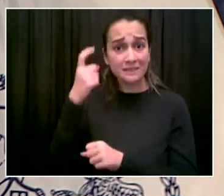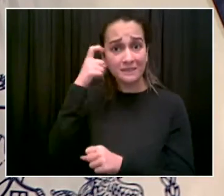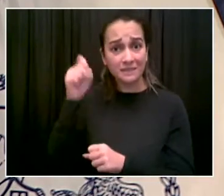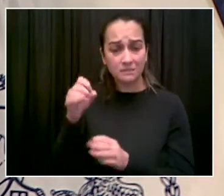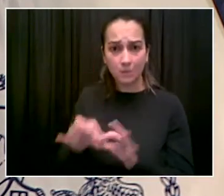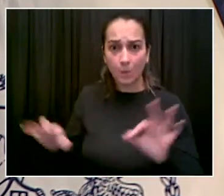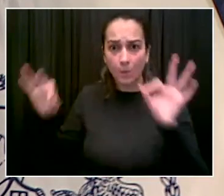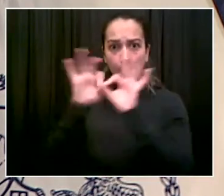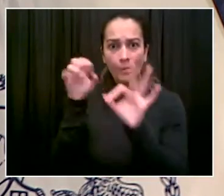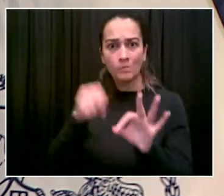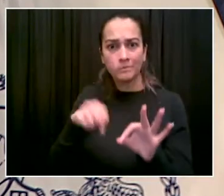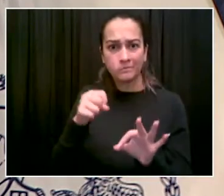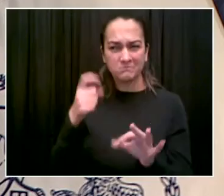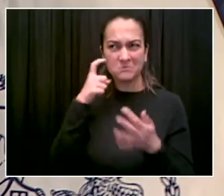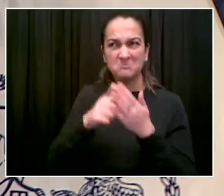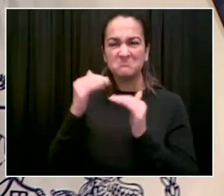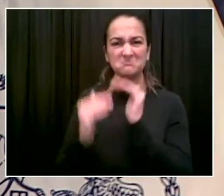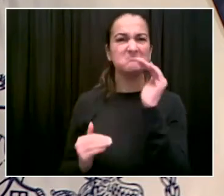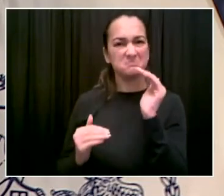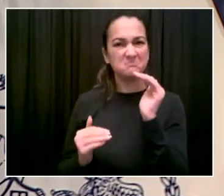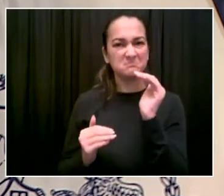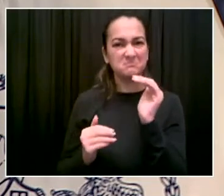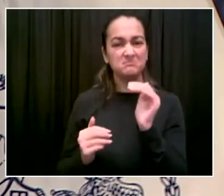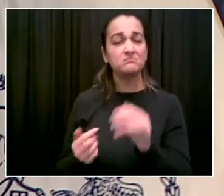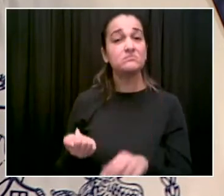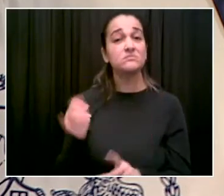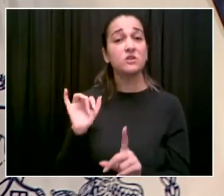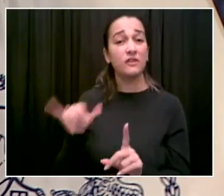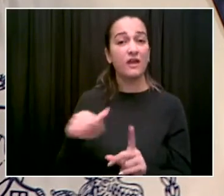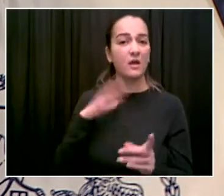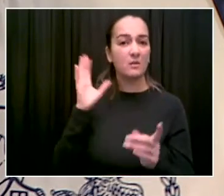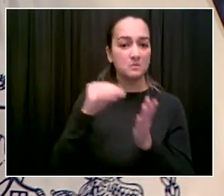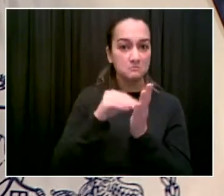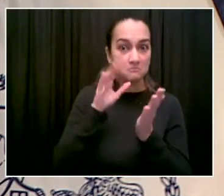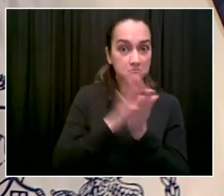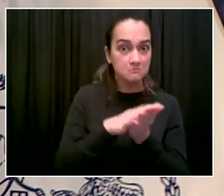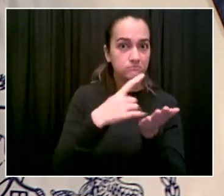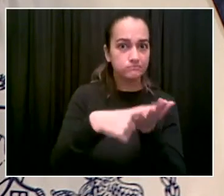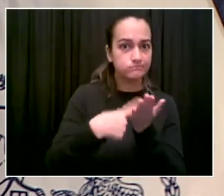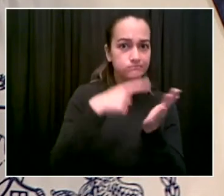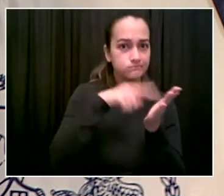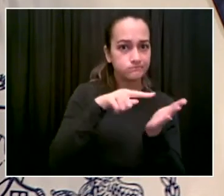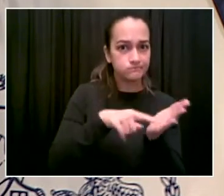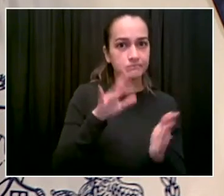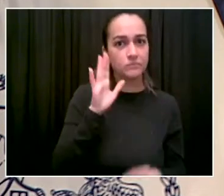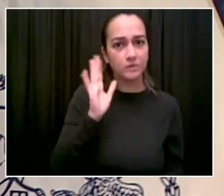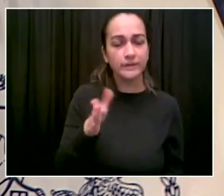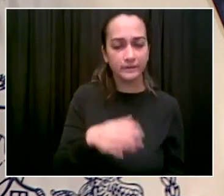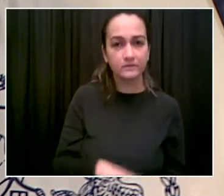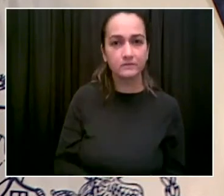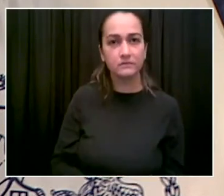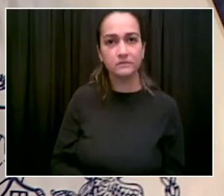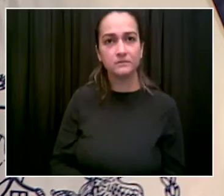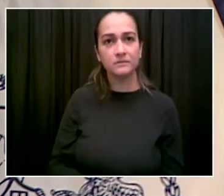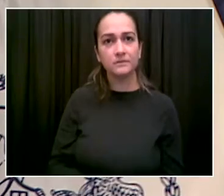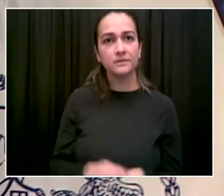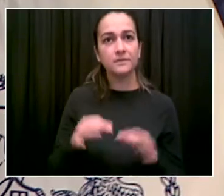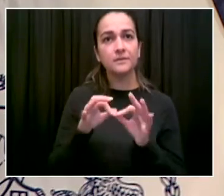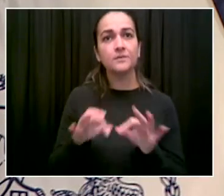ARE RAISING THE QUESTION, I REALLY AM. THERE IS A LOGIC TO WHTA YU OARE SAYING. OBVIOUSLY,